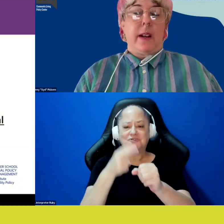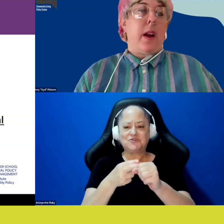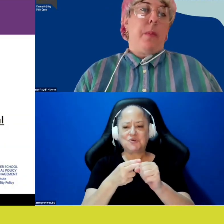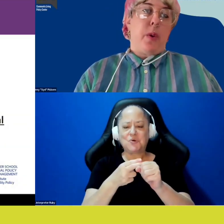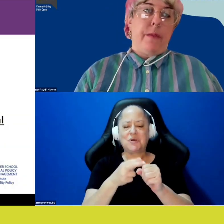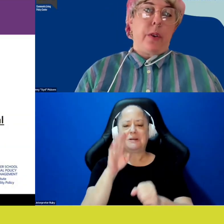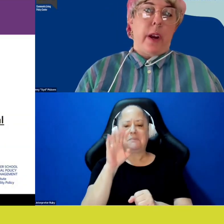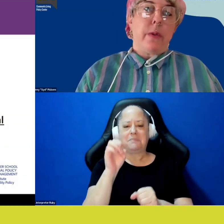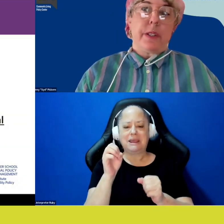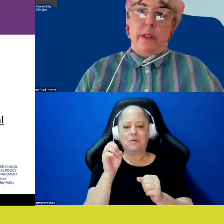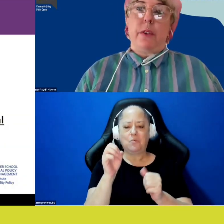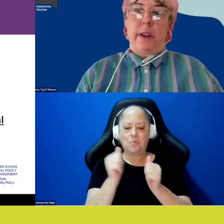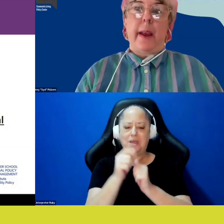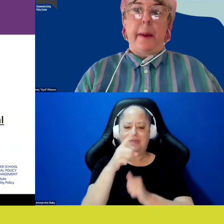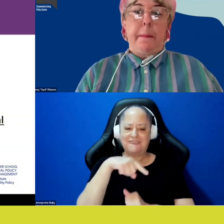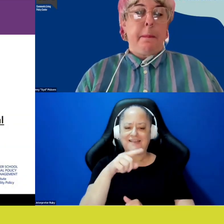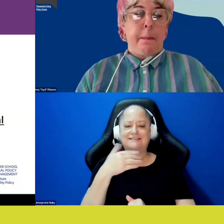us, and I hope you have a great rest of your day.